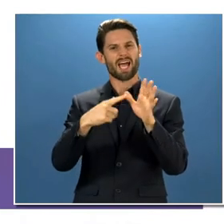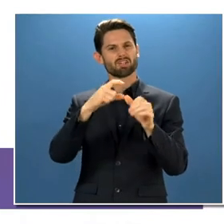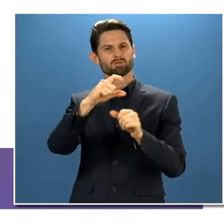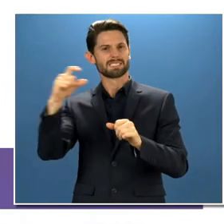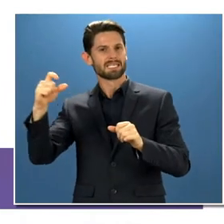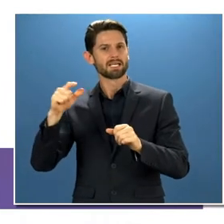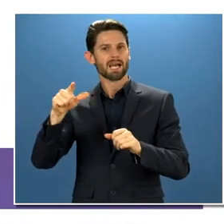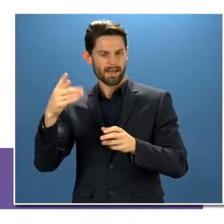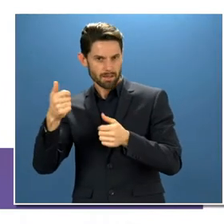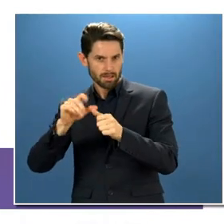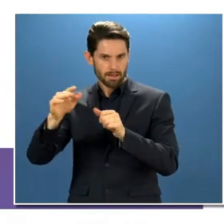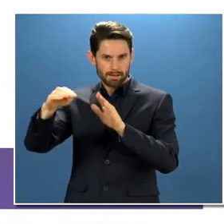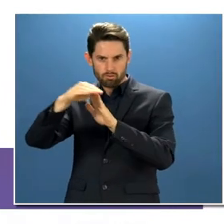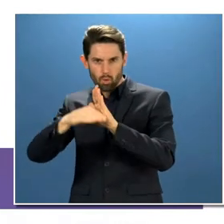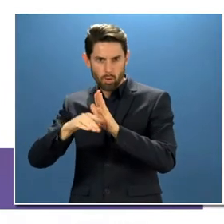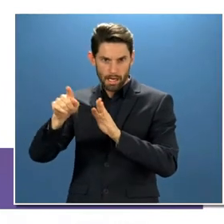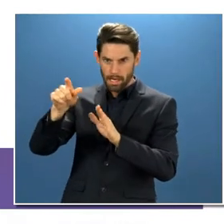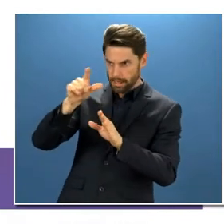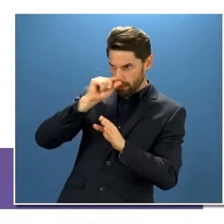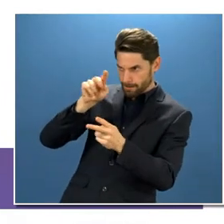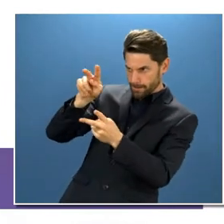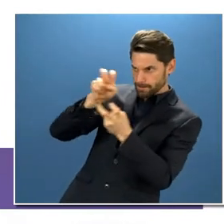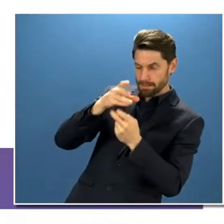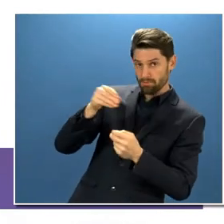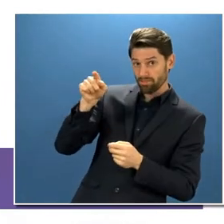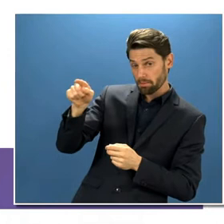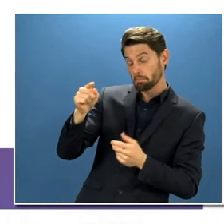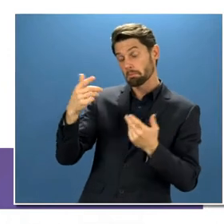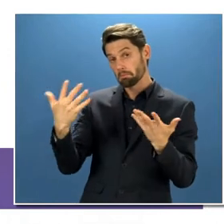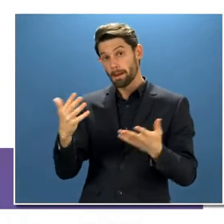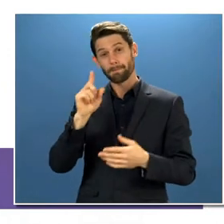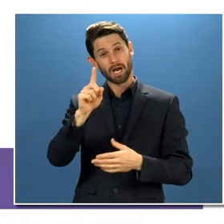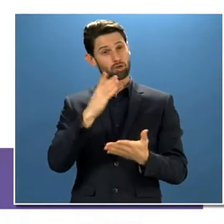time we want to create a system which is simple and fair so that employers do